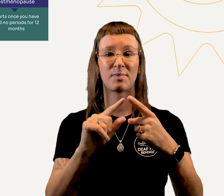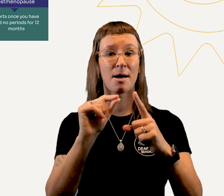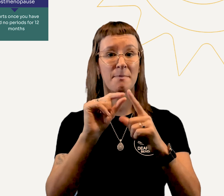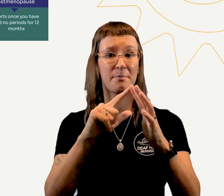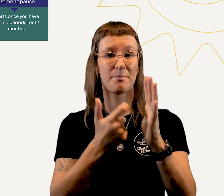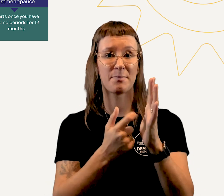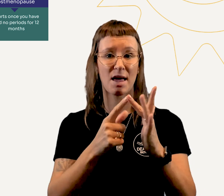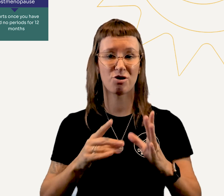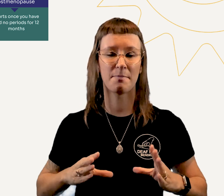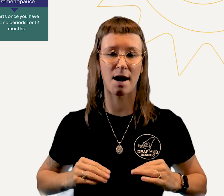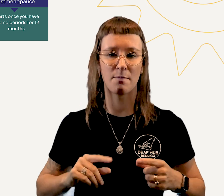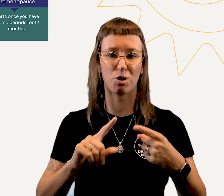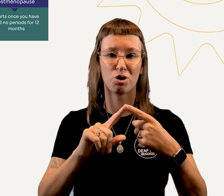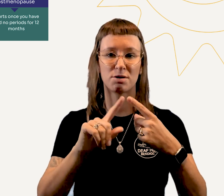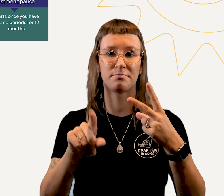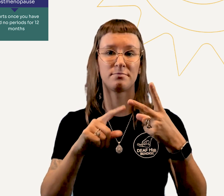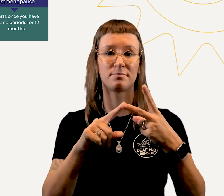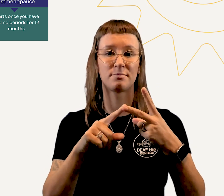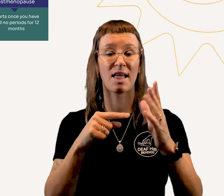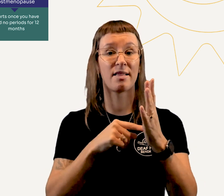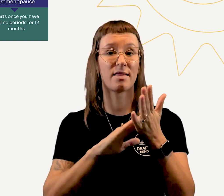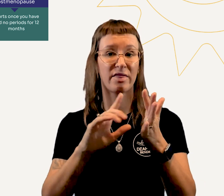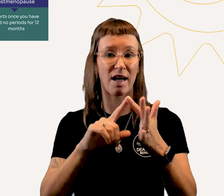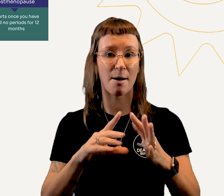perimenopause, the menopause and post menopause.